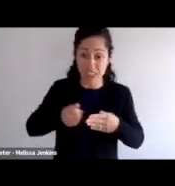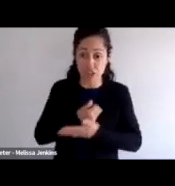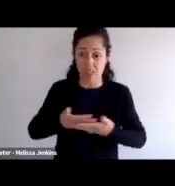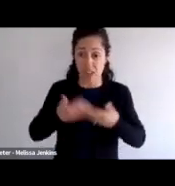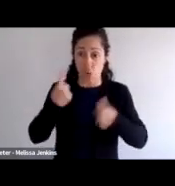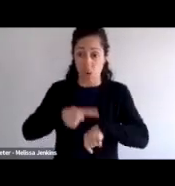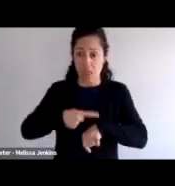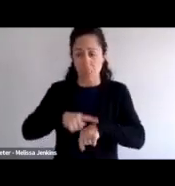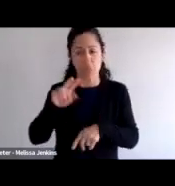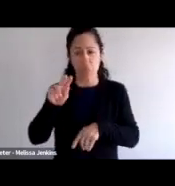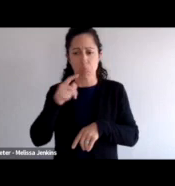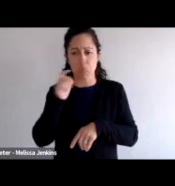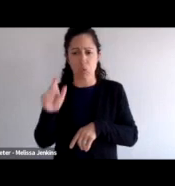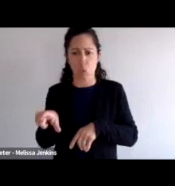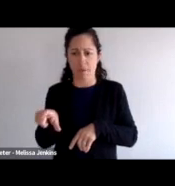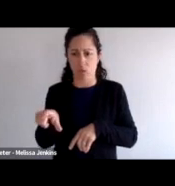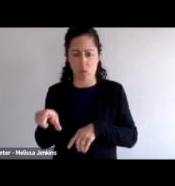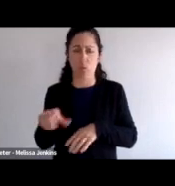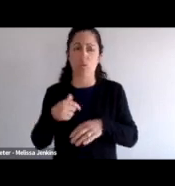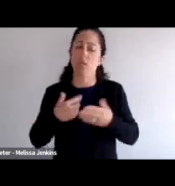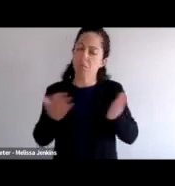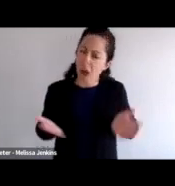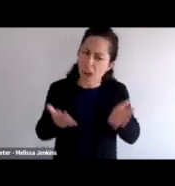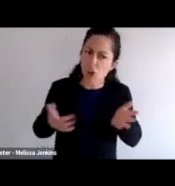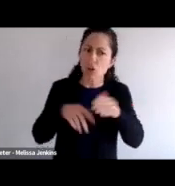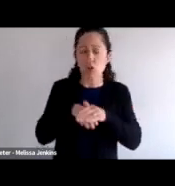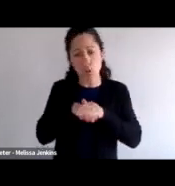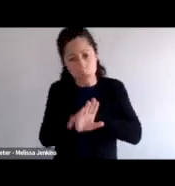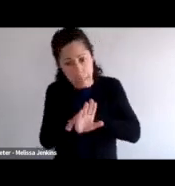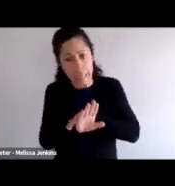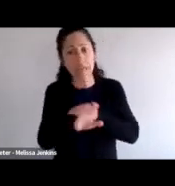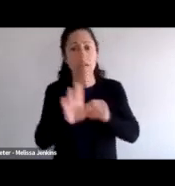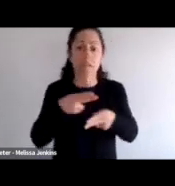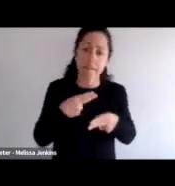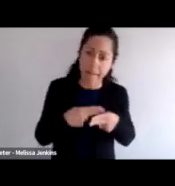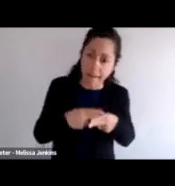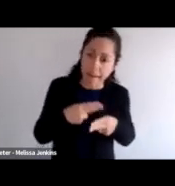health and development survey at your first sitting um but these will save automatically